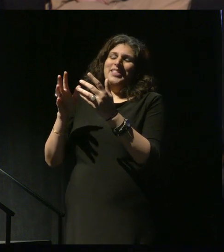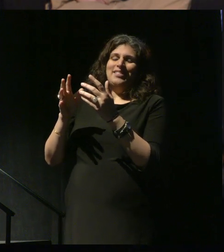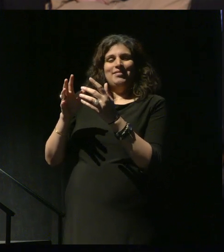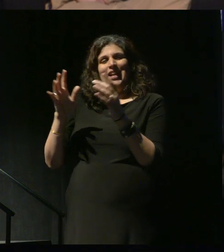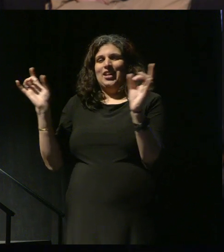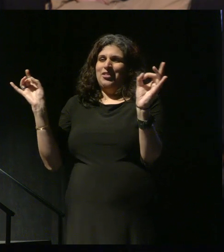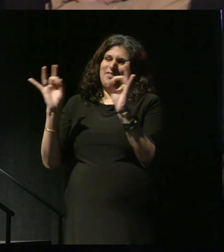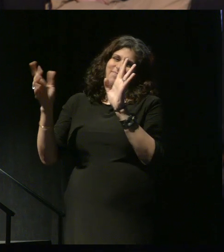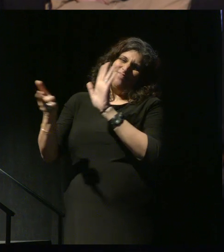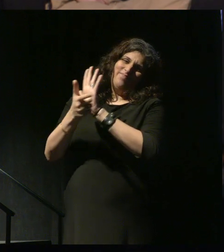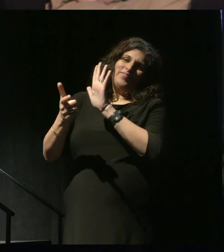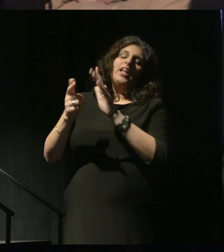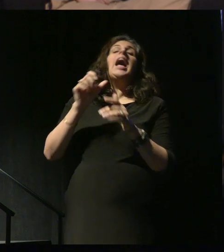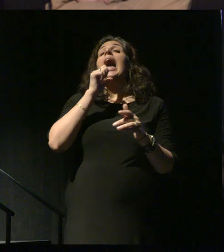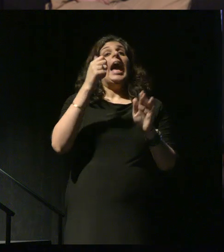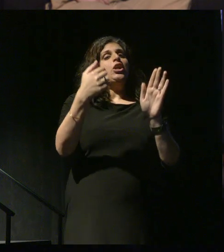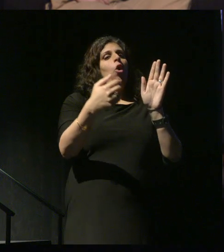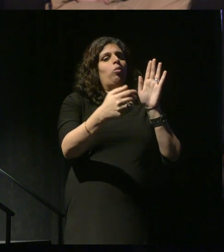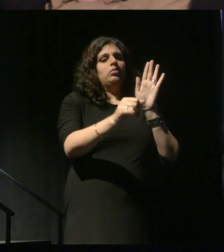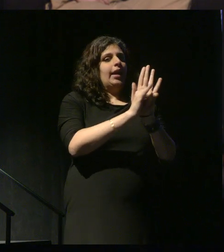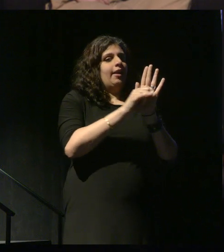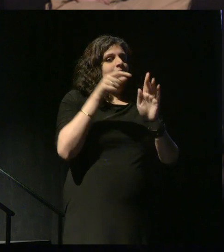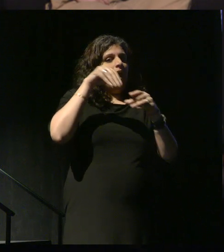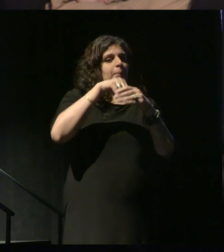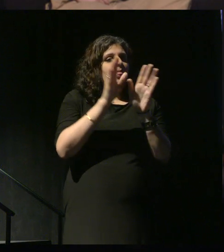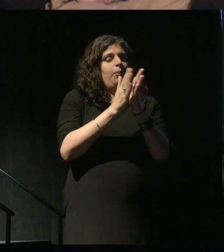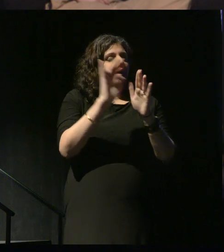And of course, I don't identify him in the book either. So, you know in some ways.